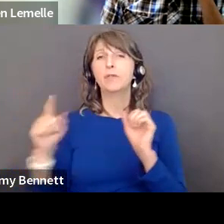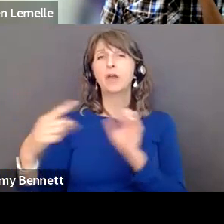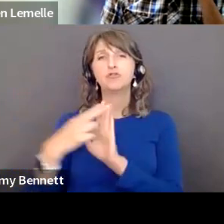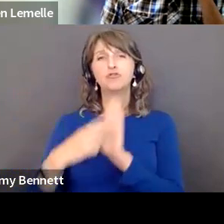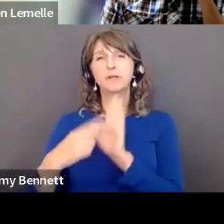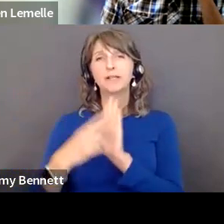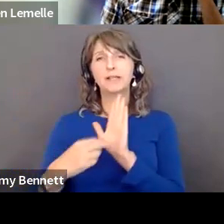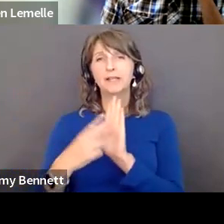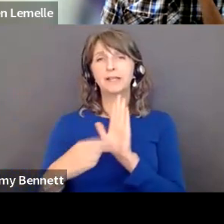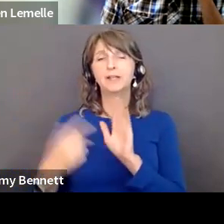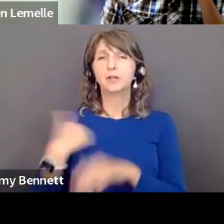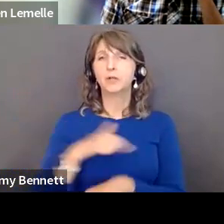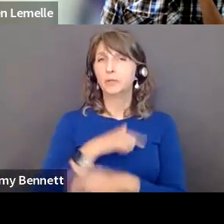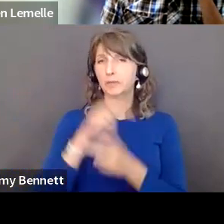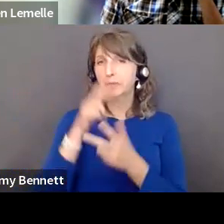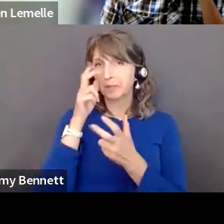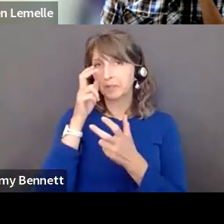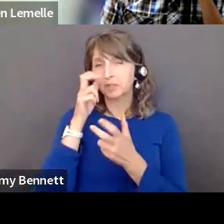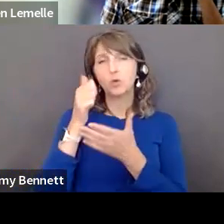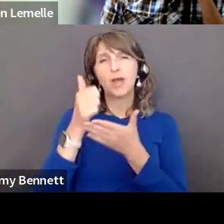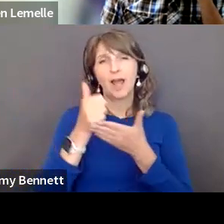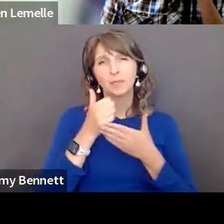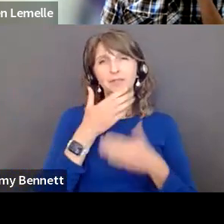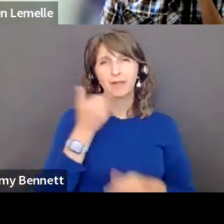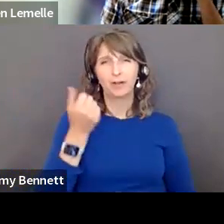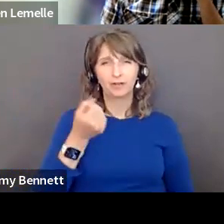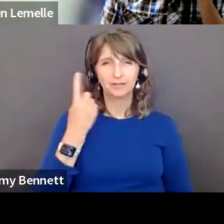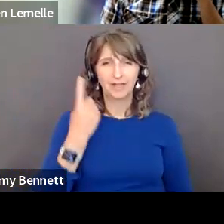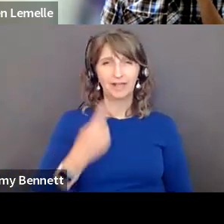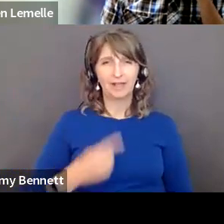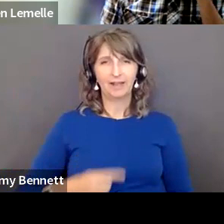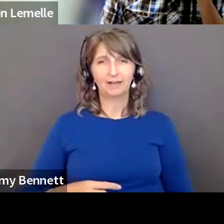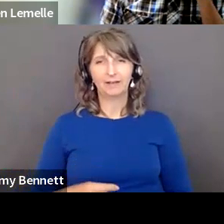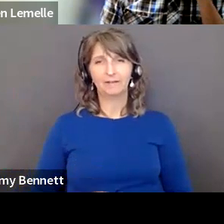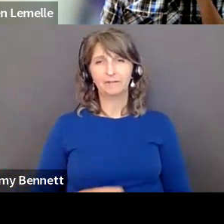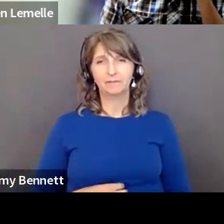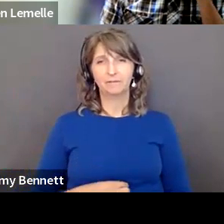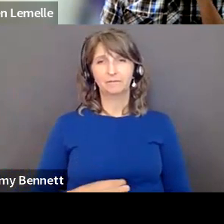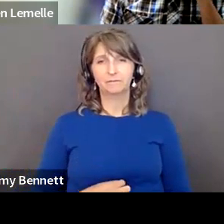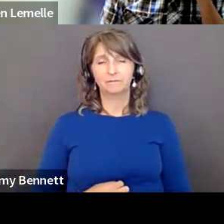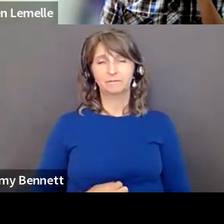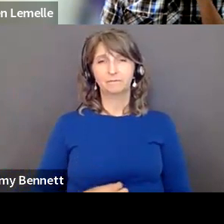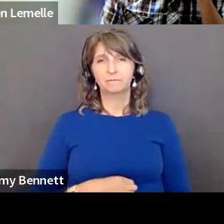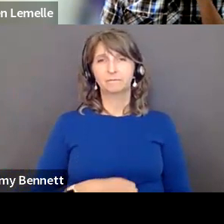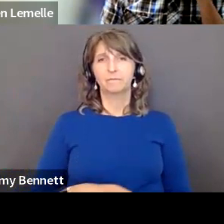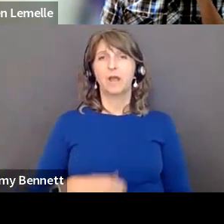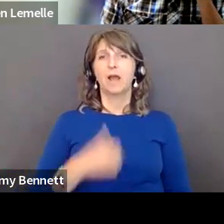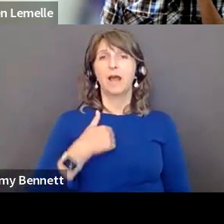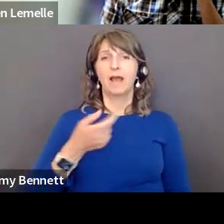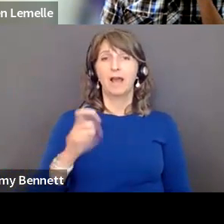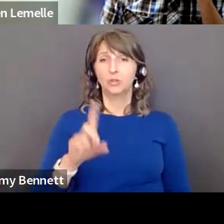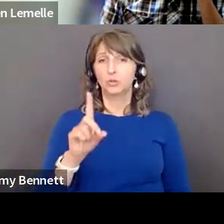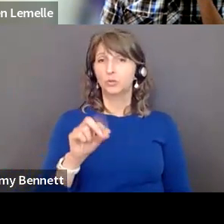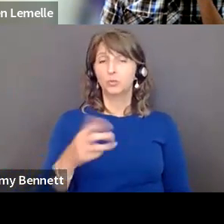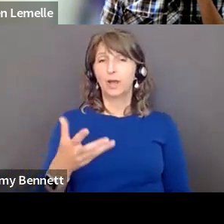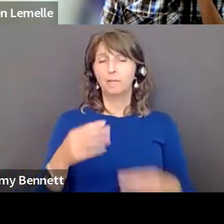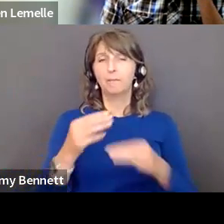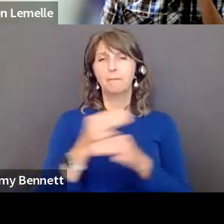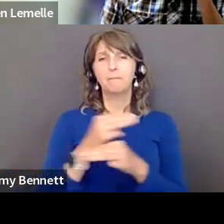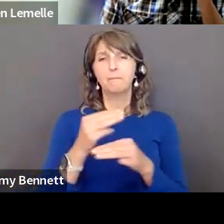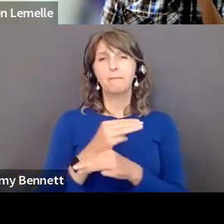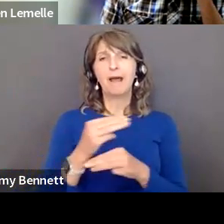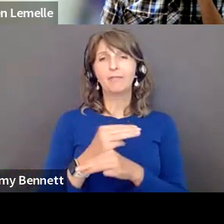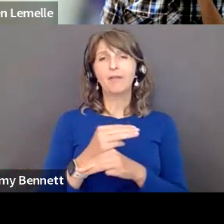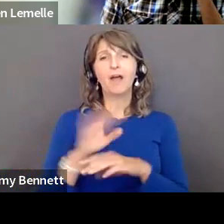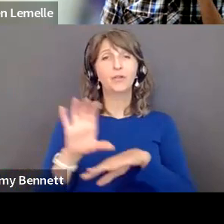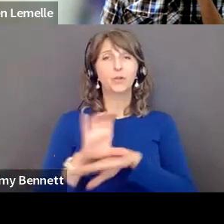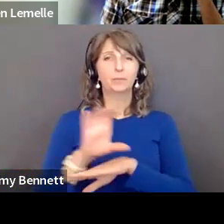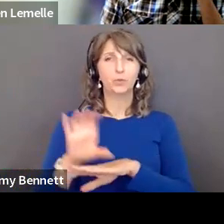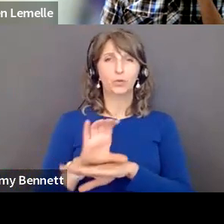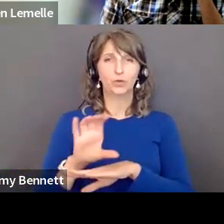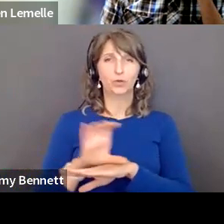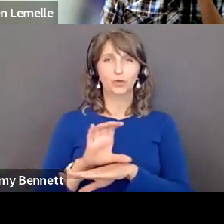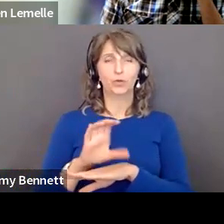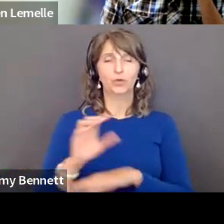We'd, for us to better understand. And I had to do math, equations on the computer and in order to stay.